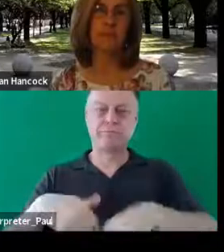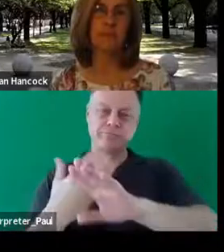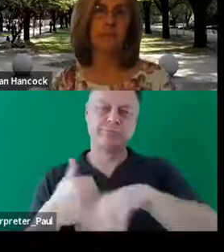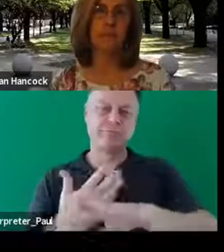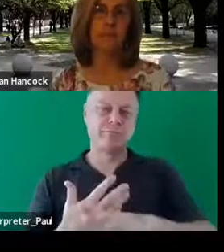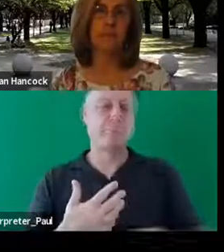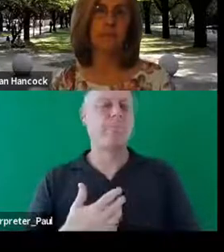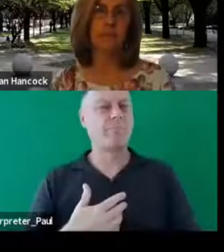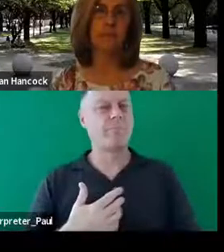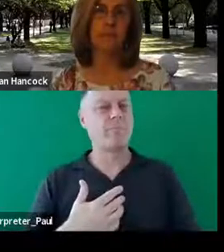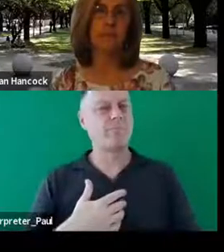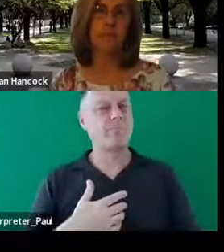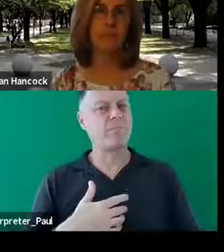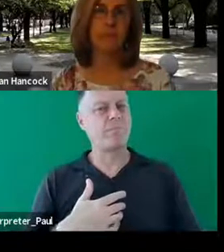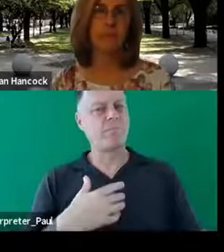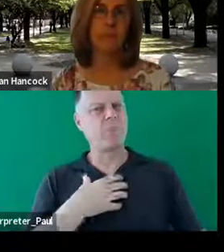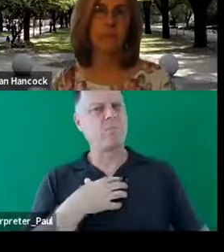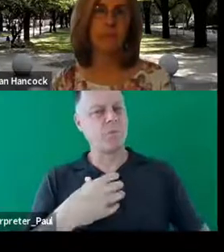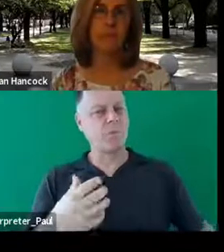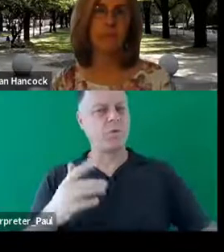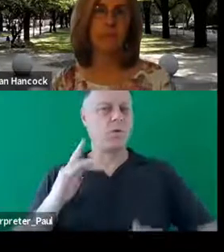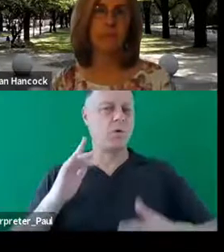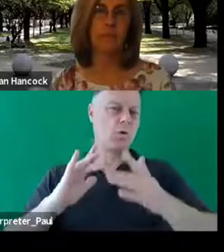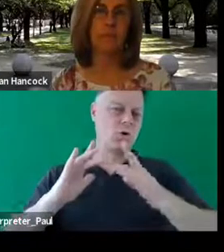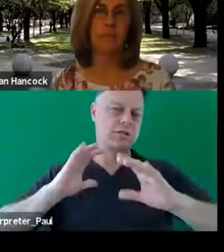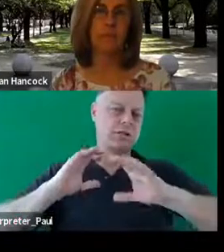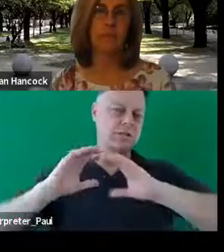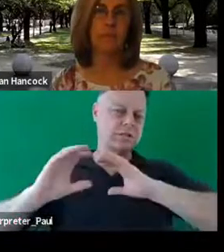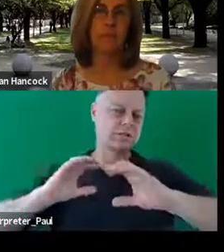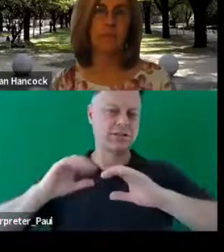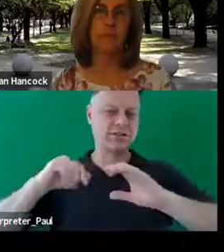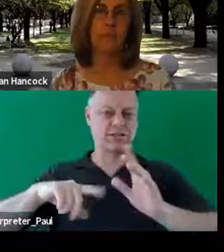there’s been quite a bit more engagement online this year than we’d seen in the past,